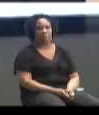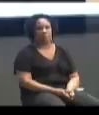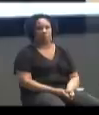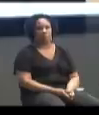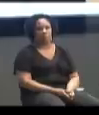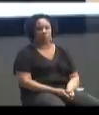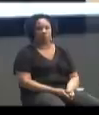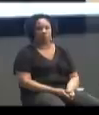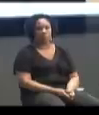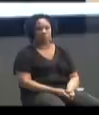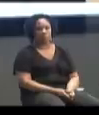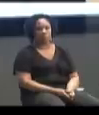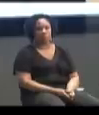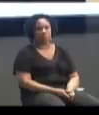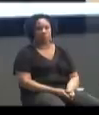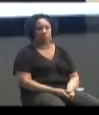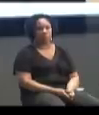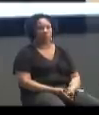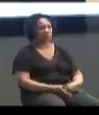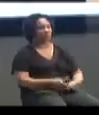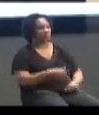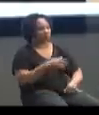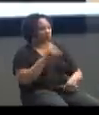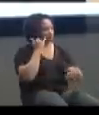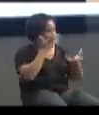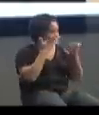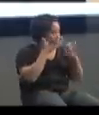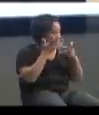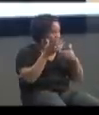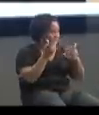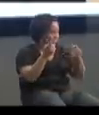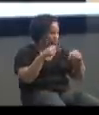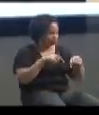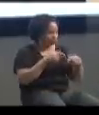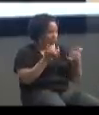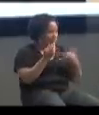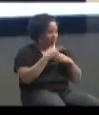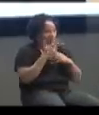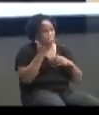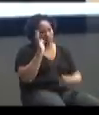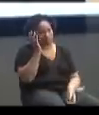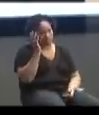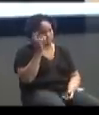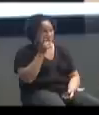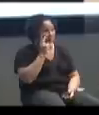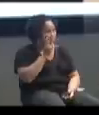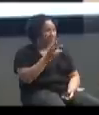THANK YOU. FOR THOSE OF WHO HAVE ALREADY BEEN HERE TODAY AND YOU HAVE ALREADY HEARD A LOT FROM ME.